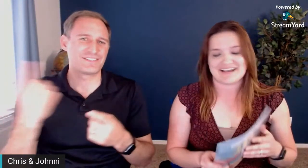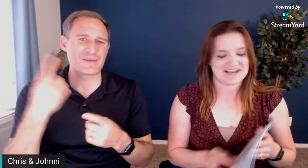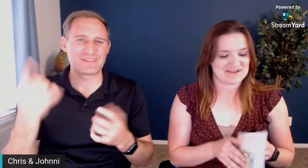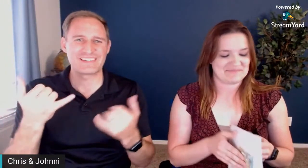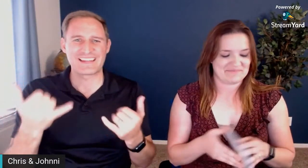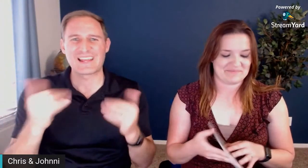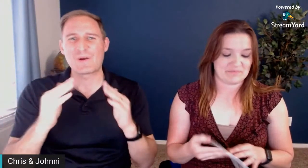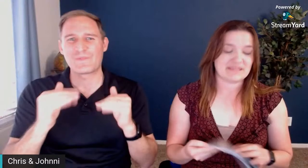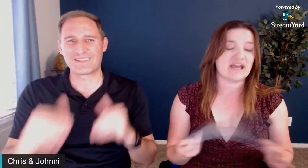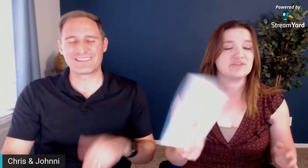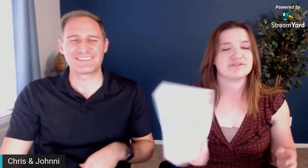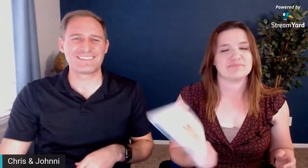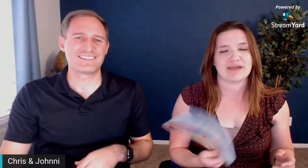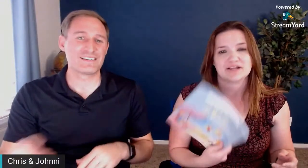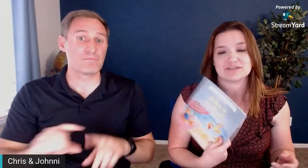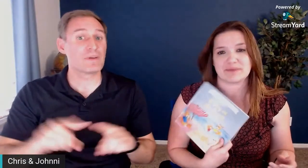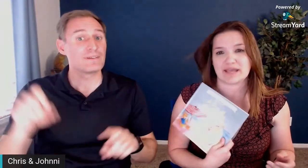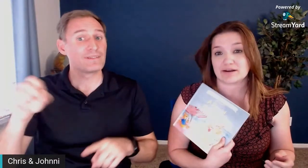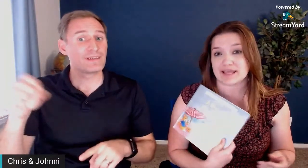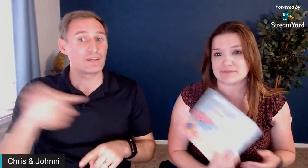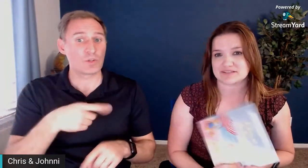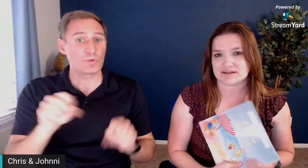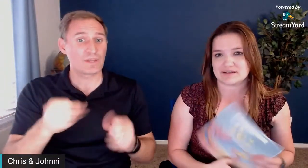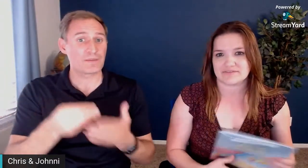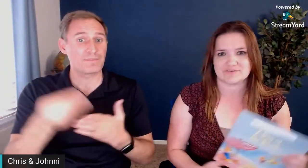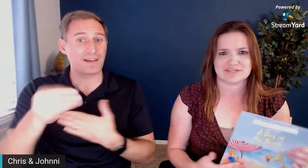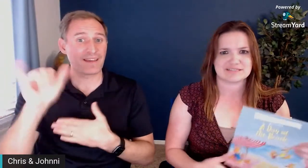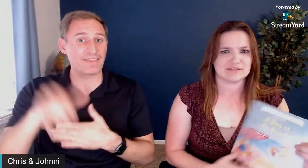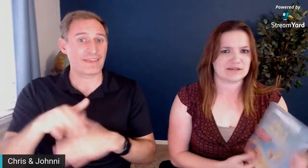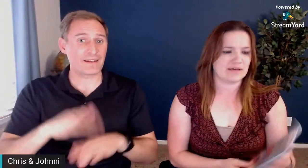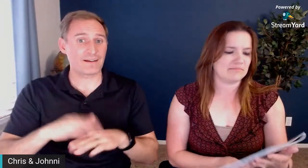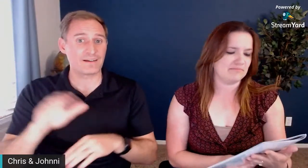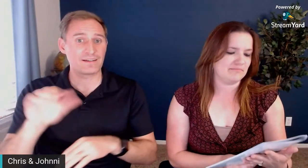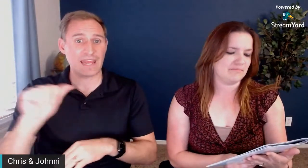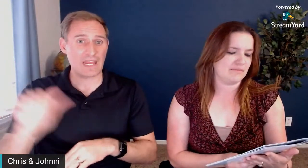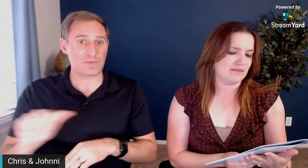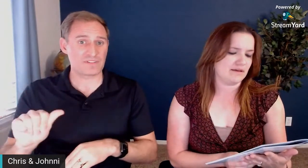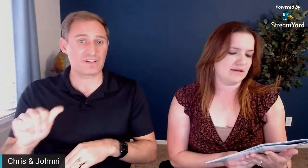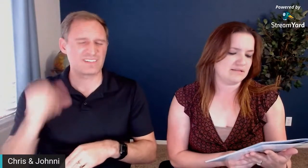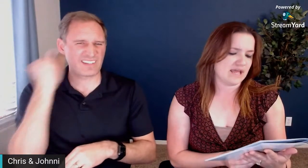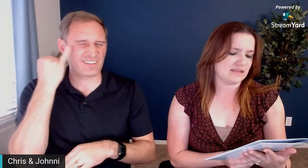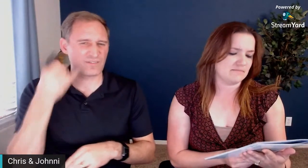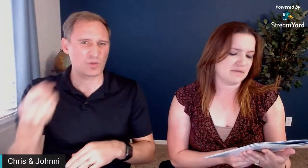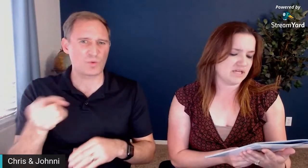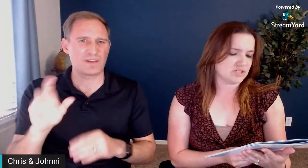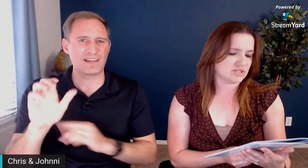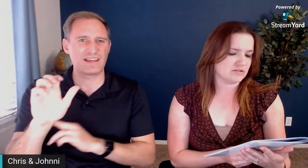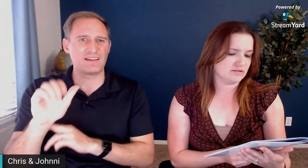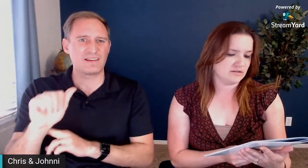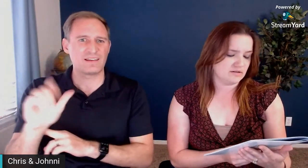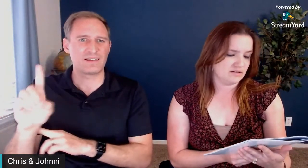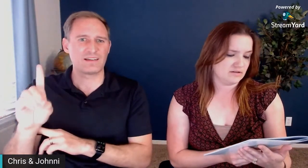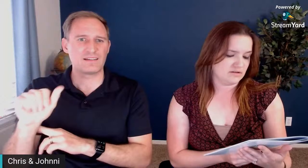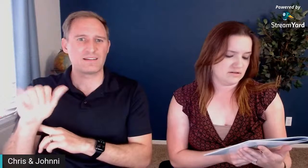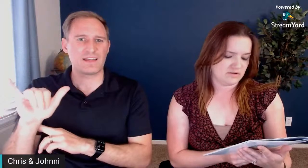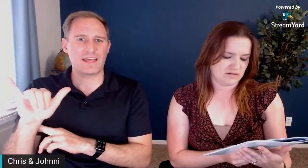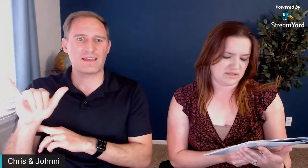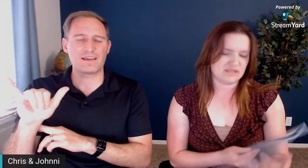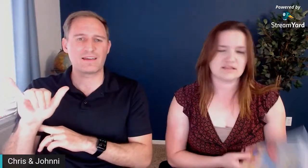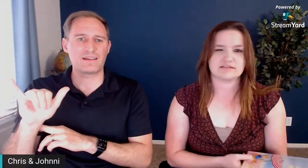um but yeah you can actually buy it on amazon if you just look up a day at the beach i think that's